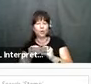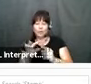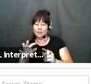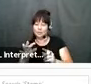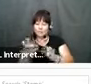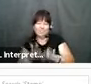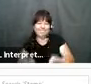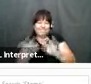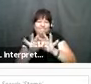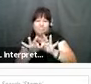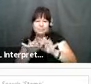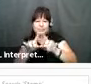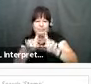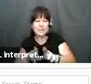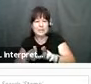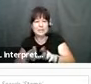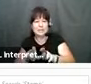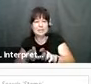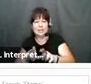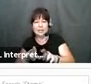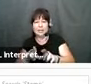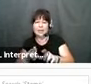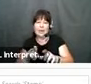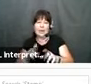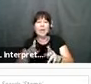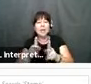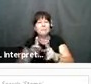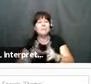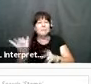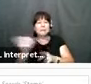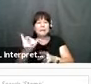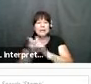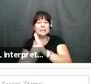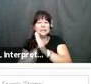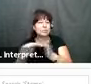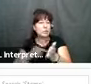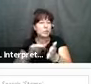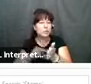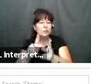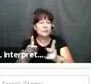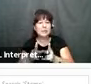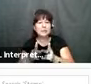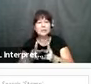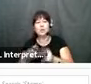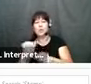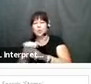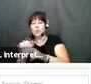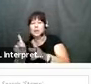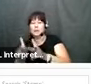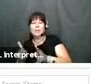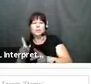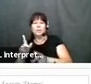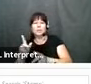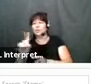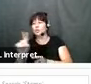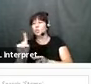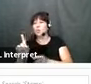and systematic testing of all close contacts, both symptomatic and asymptomatic, have yielded a higher number of positive cases.